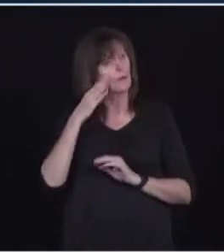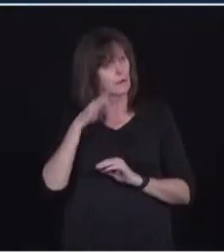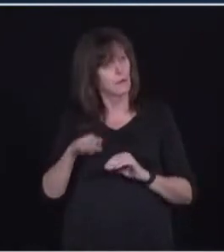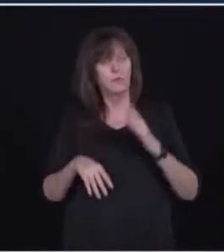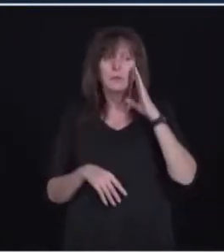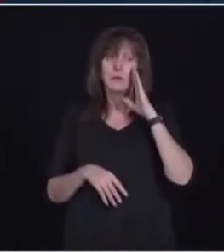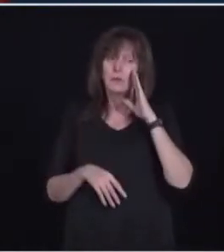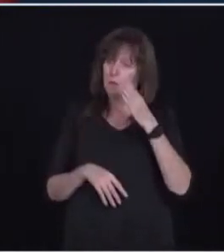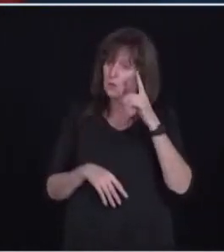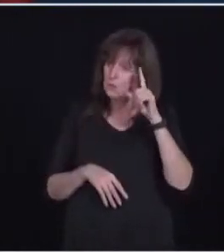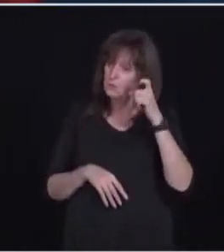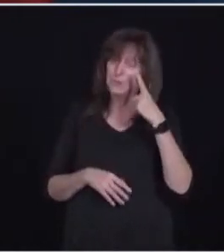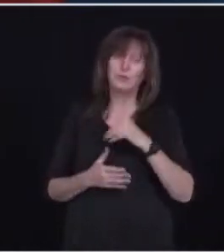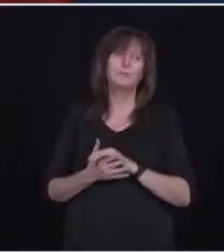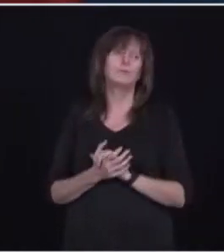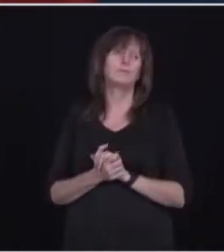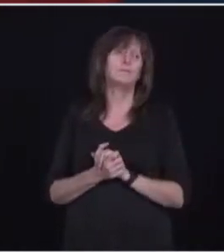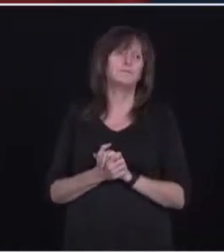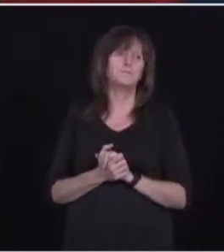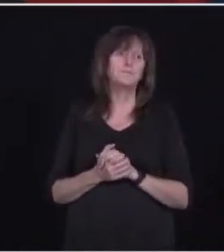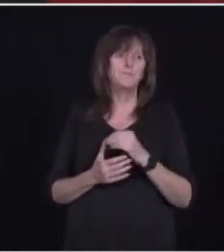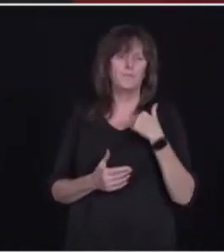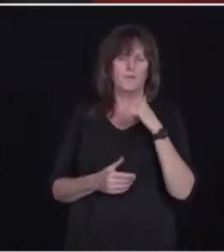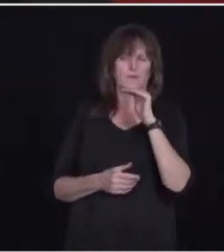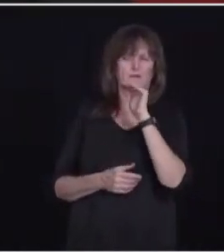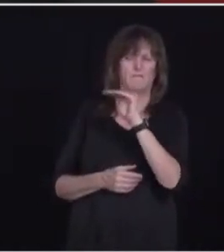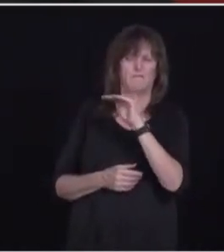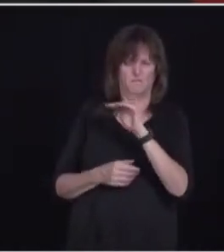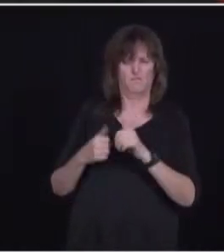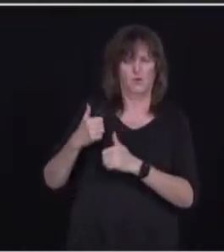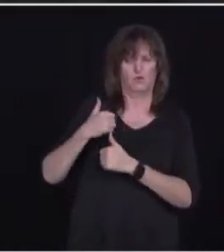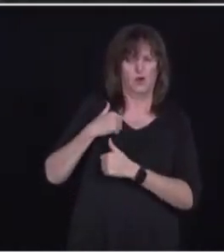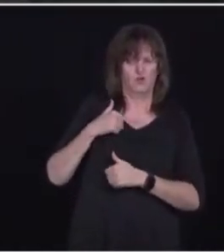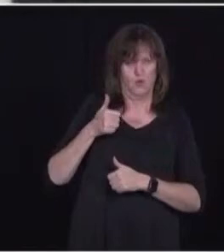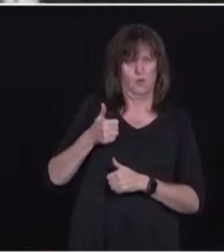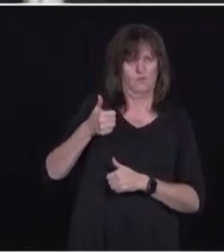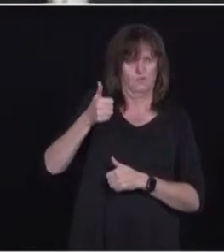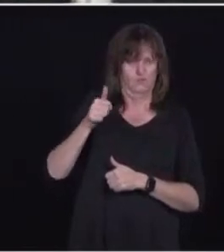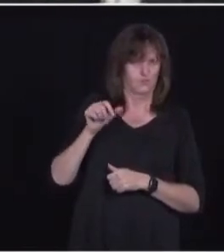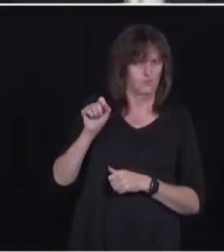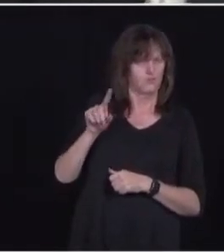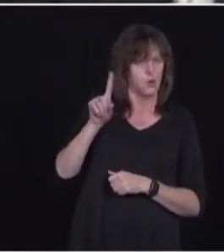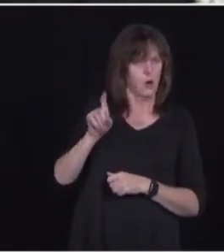Hi Rob. Hyper MOE HOSSEINI-ARA: . I have one for General Hilliard,